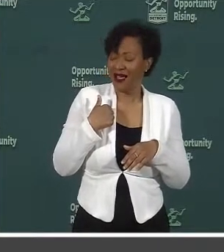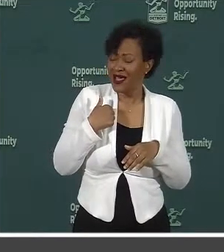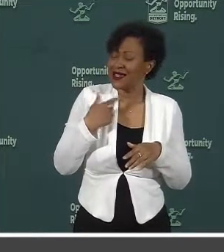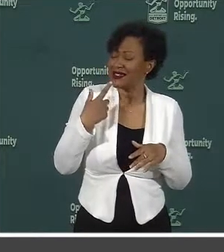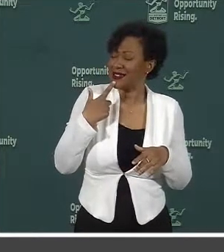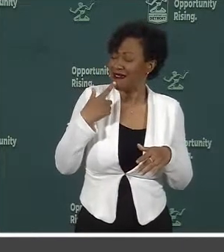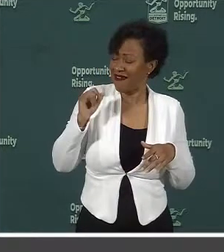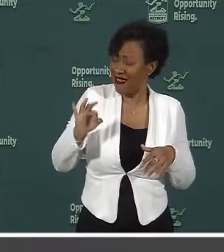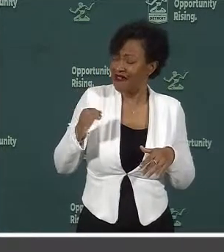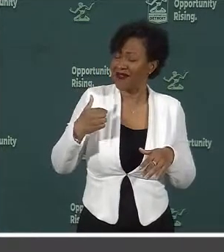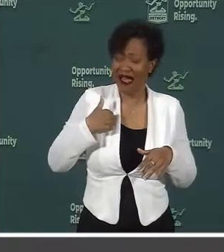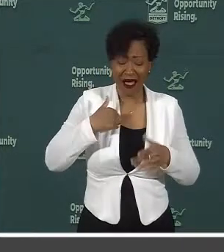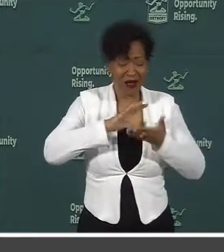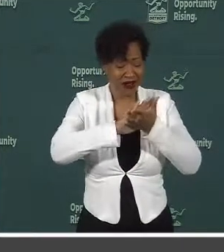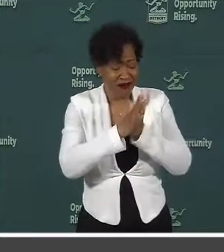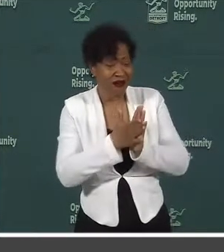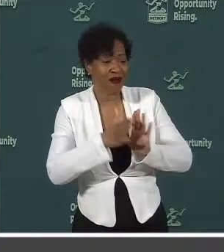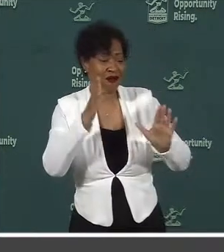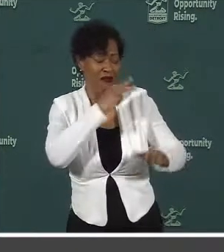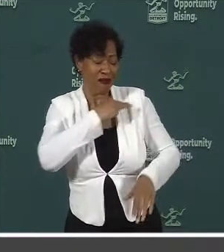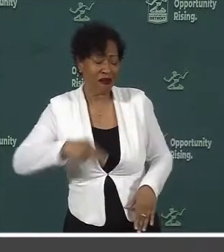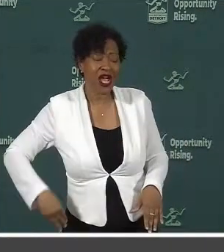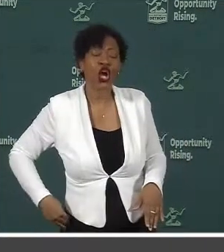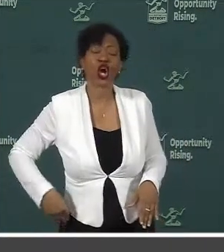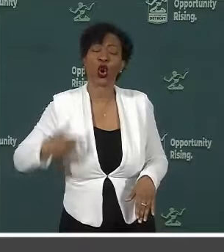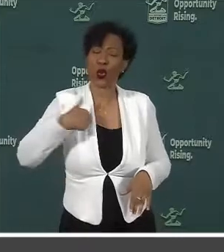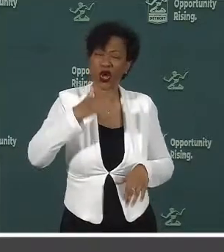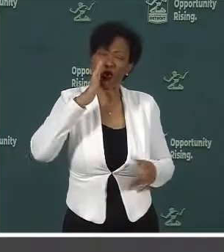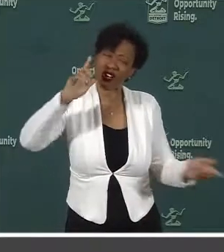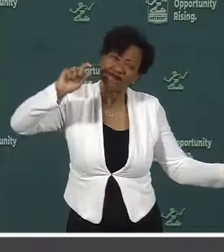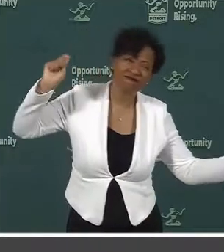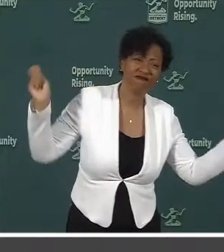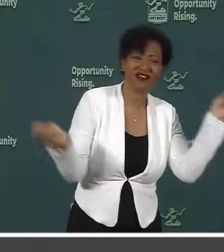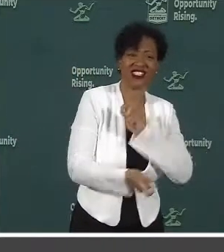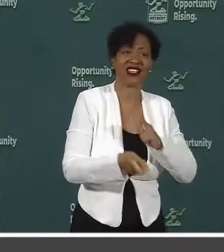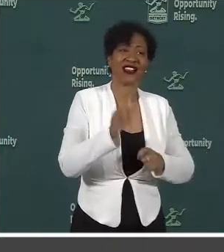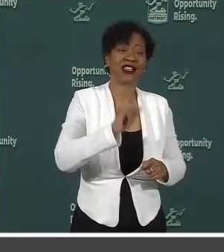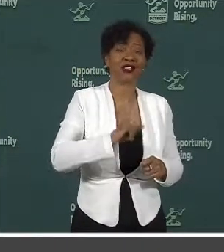TO GO AROUND AND LOOK AT OUR DECLINE WE NEED TO TAKE THESE